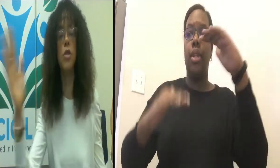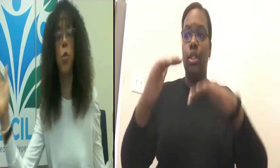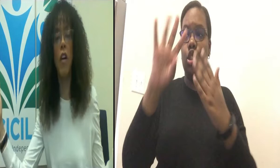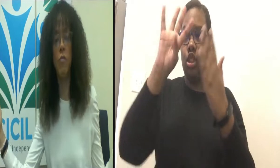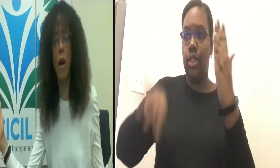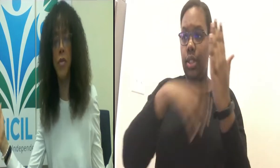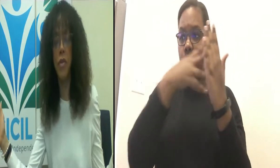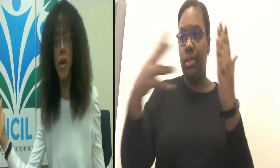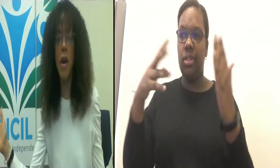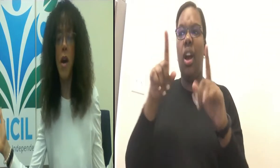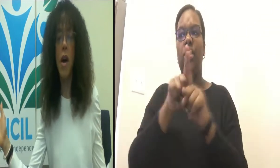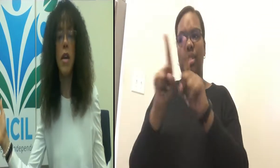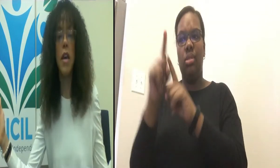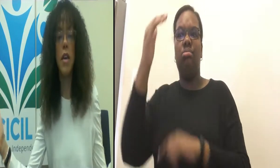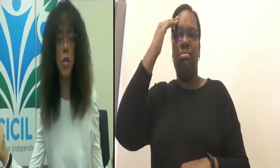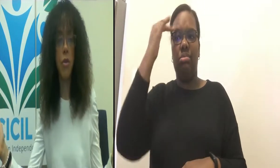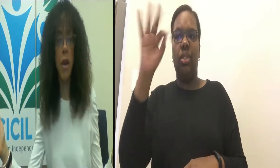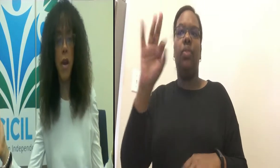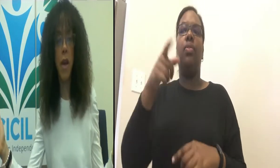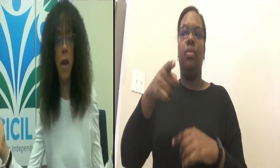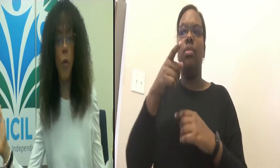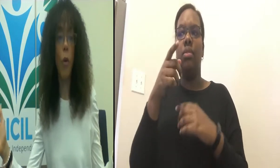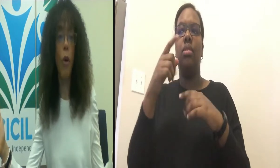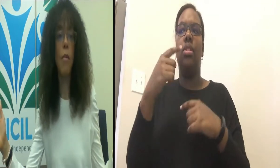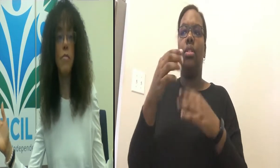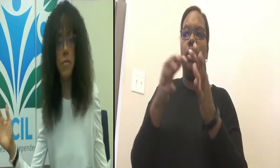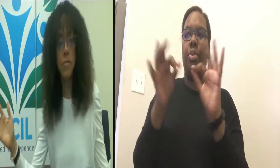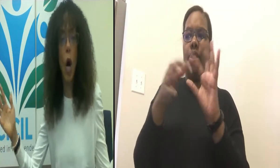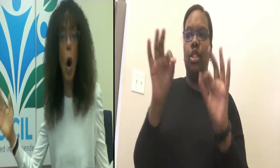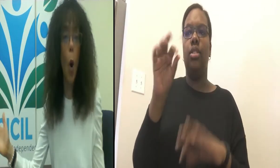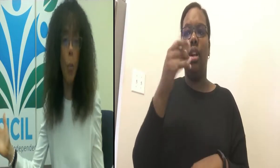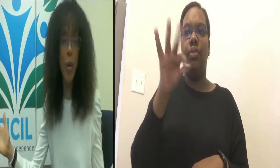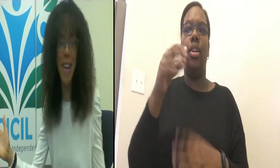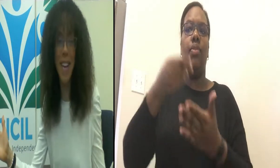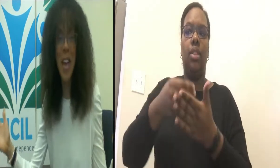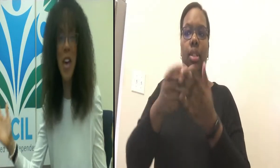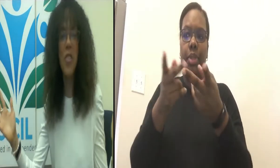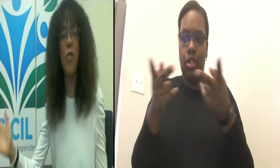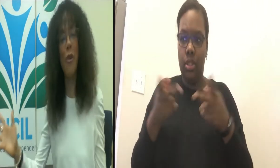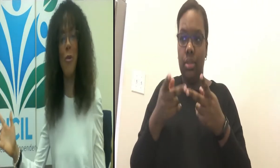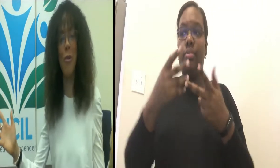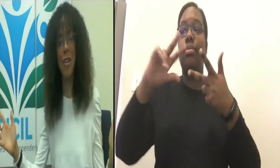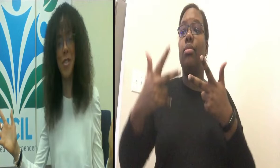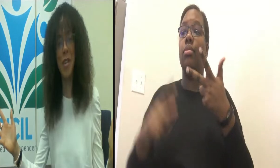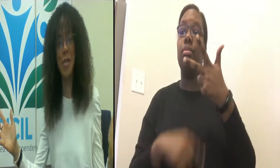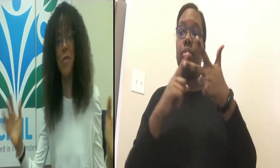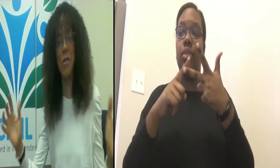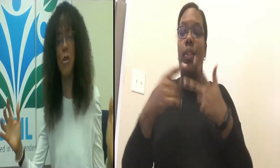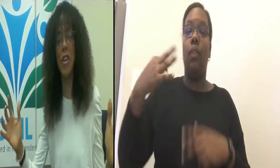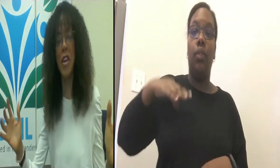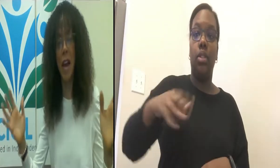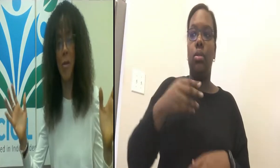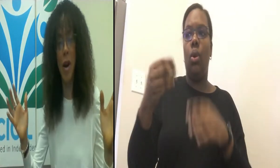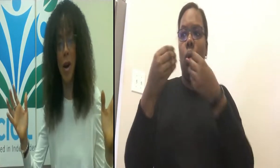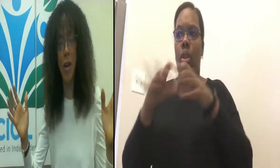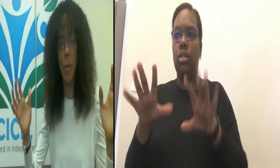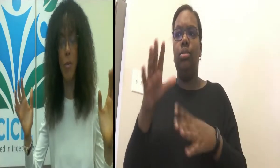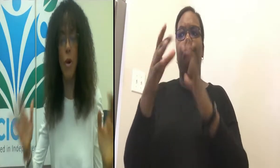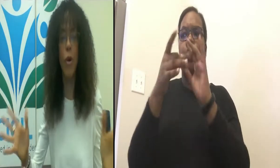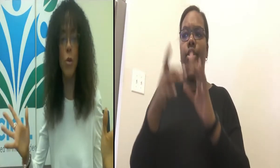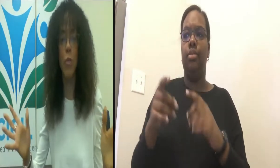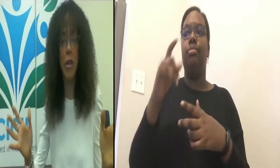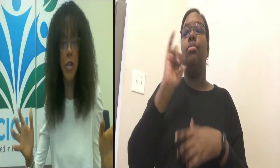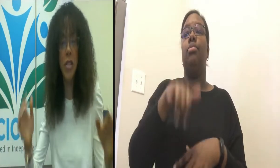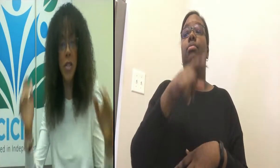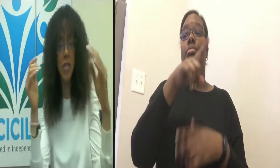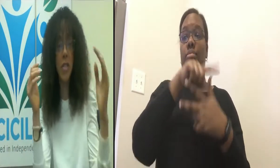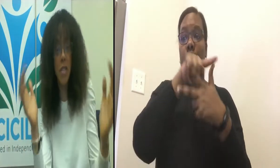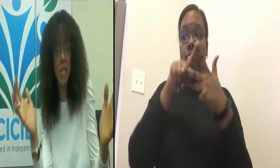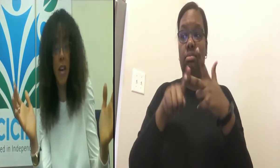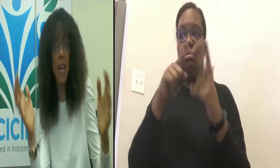photograph and it's meant to showcase an entire 12-month history or hope for an